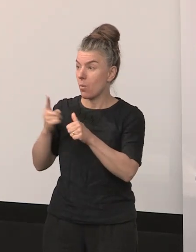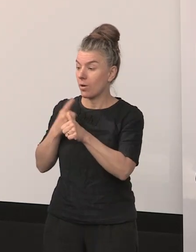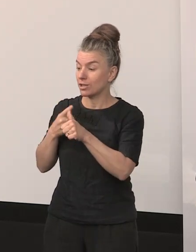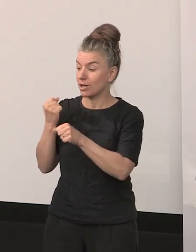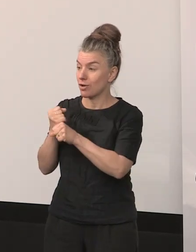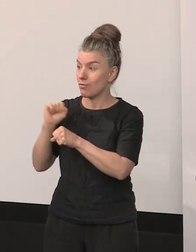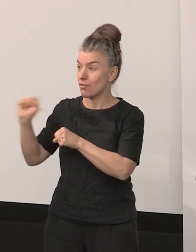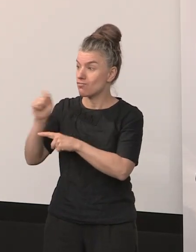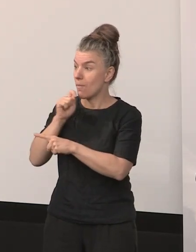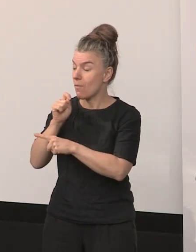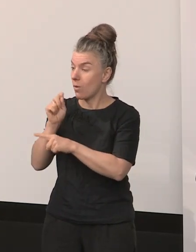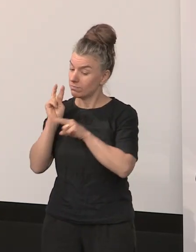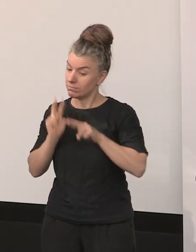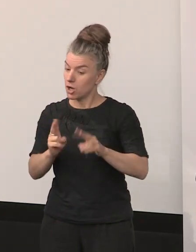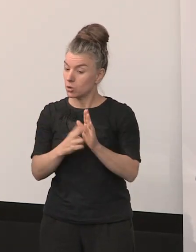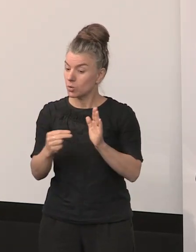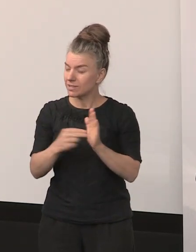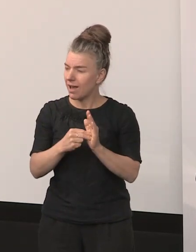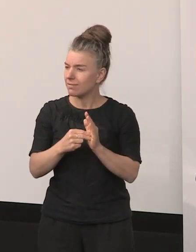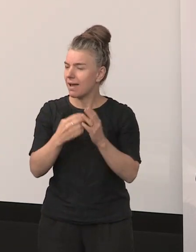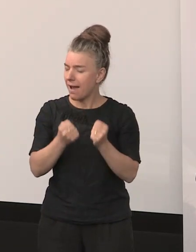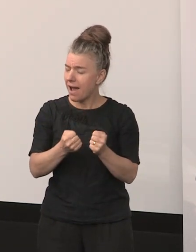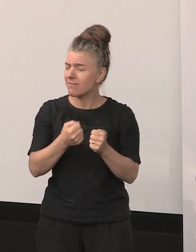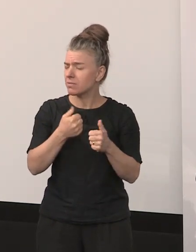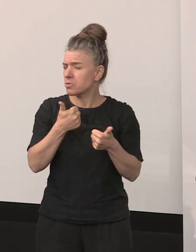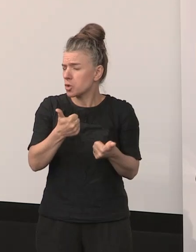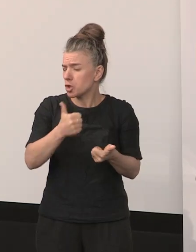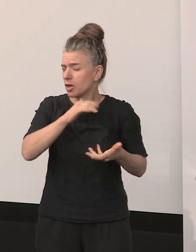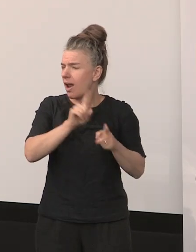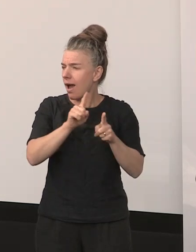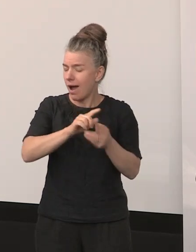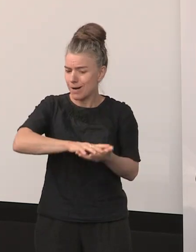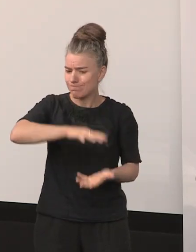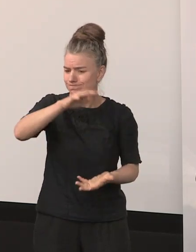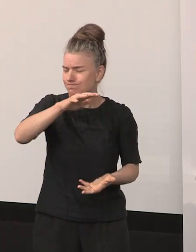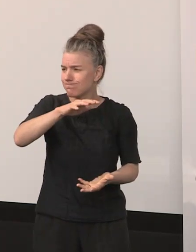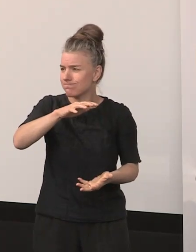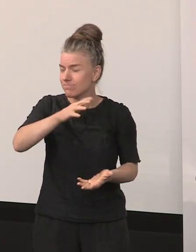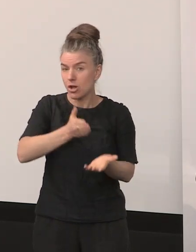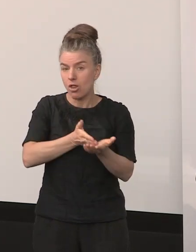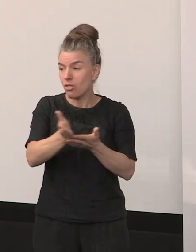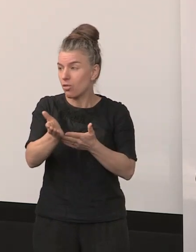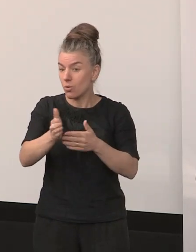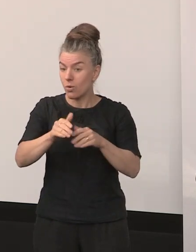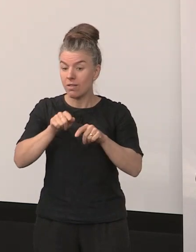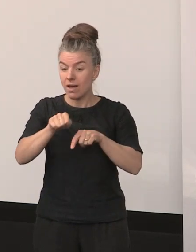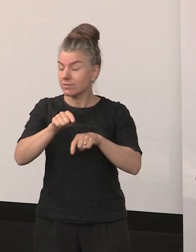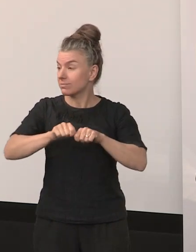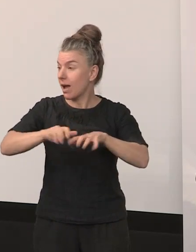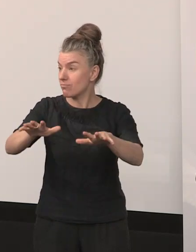planning. But the important thing about what the Auditor-General's report highlighted was that New